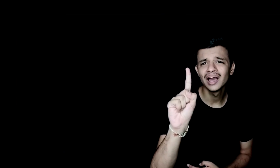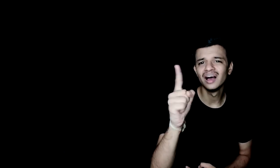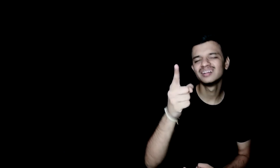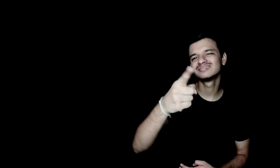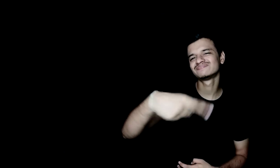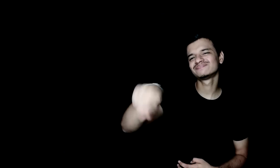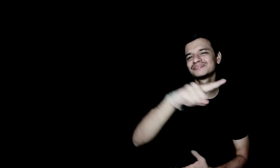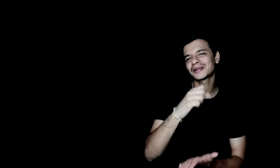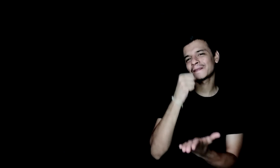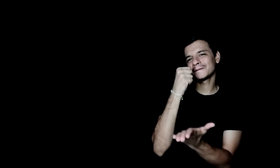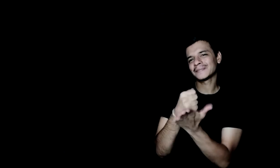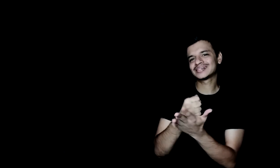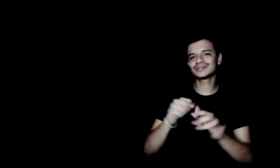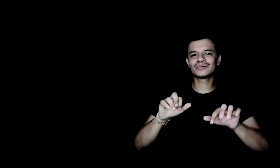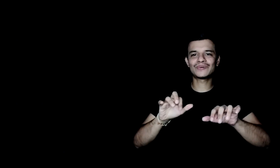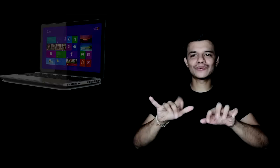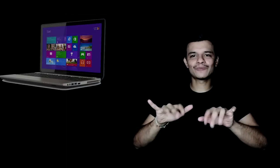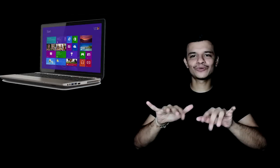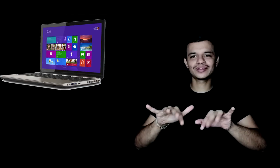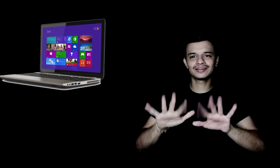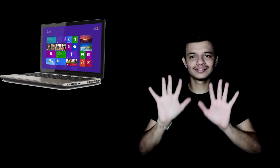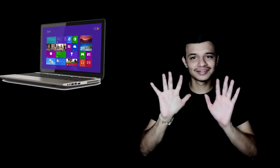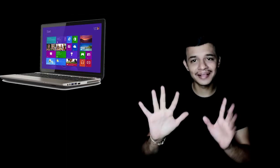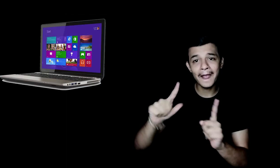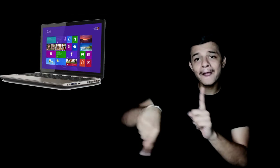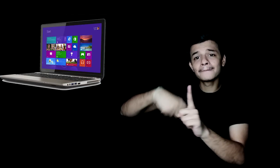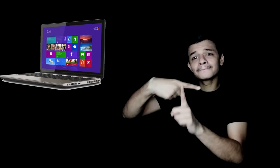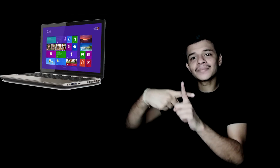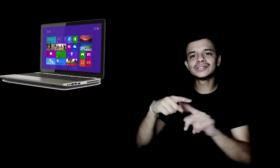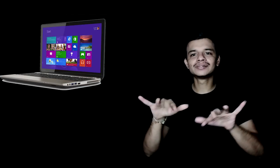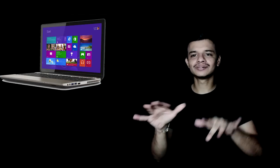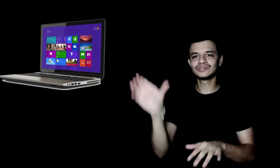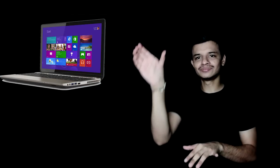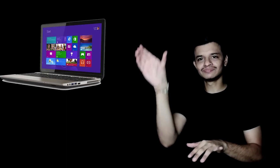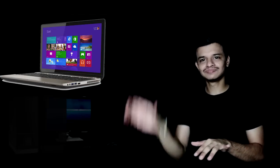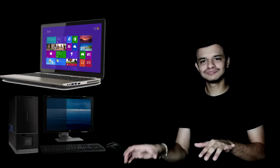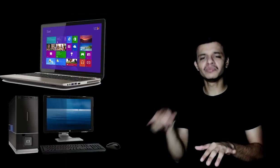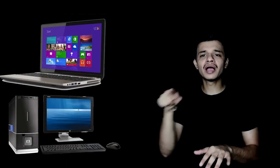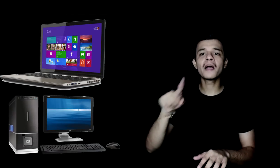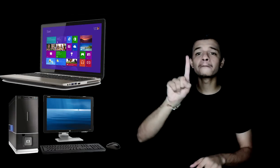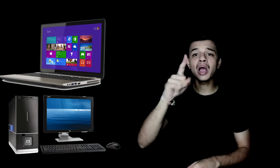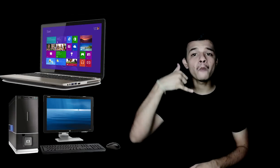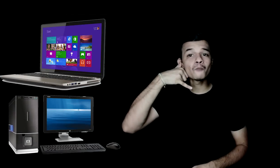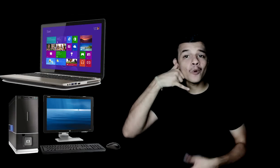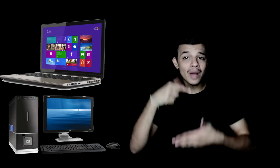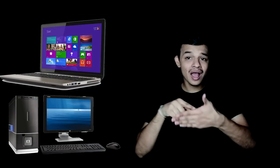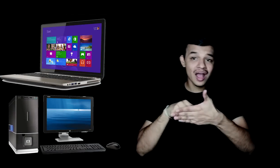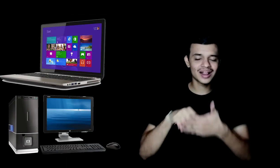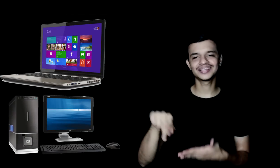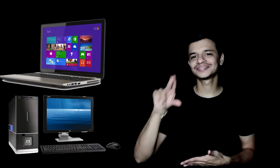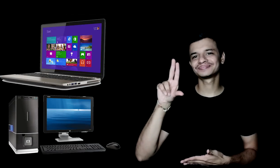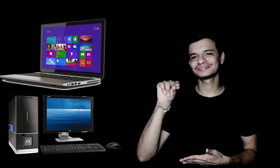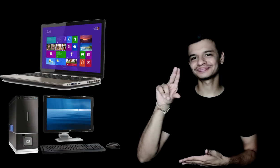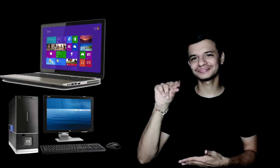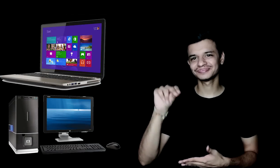Required equipments are better performing laptop or computer with mouse.